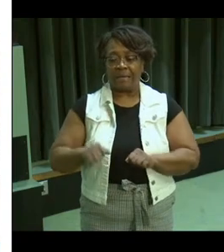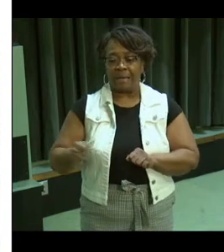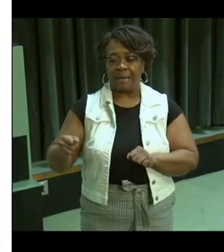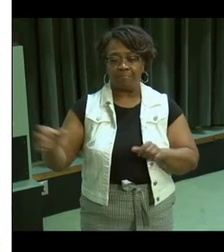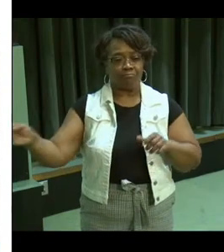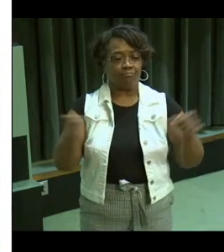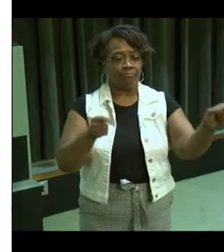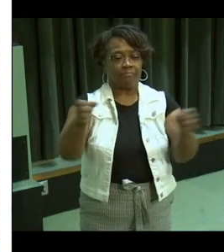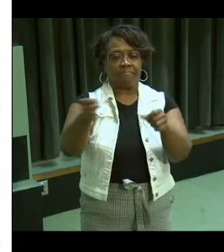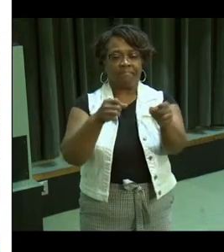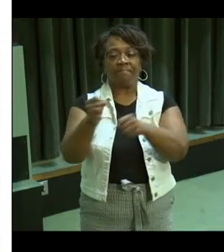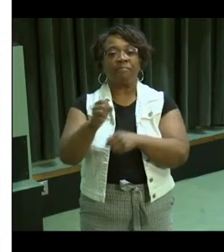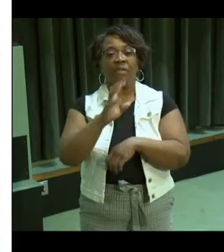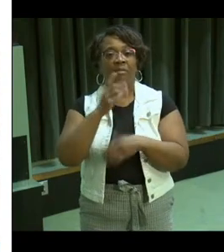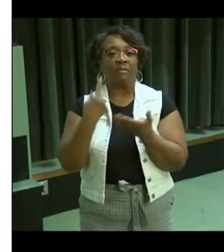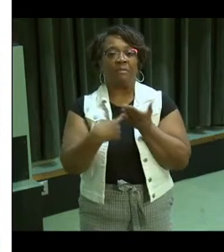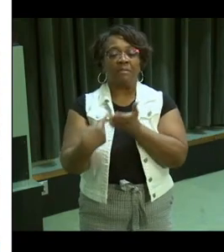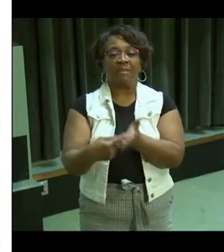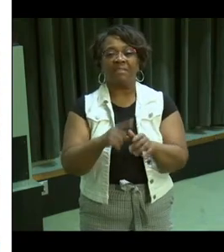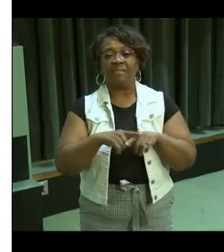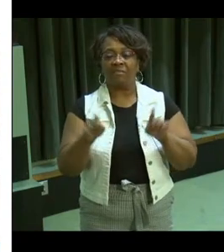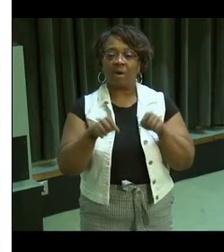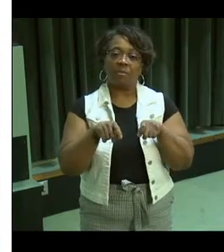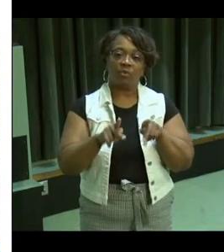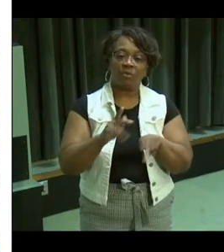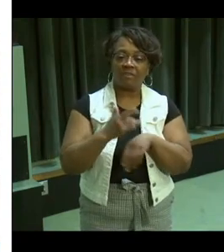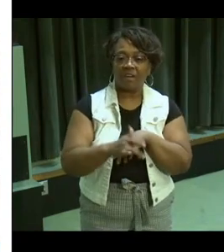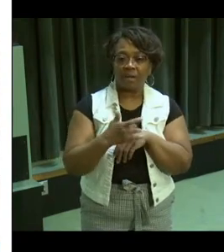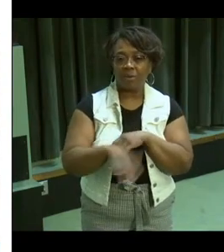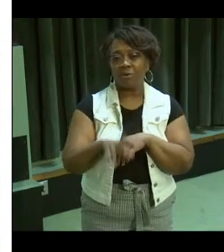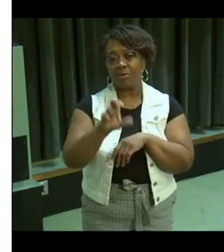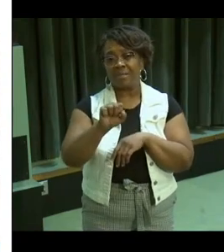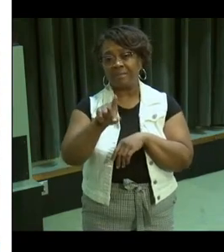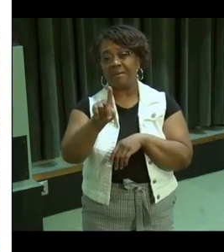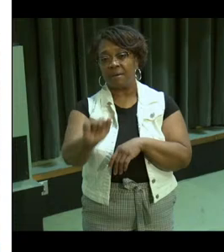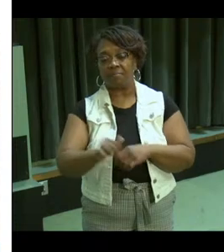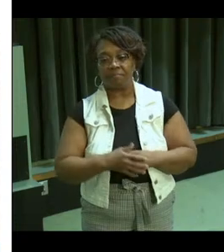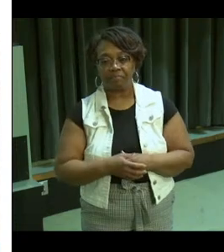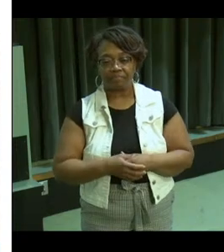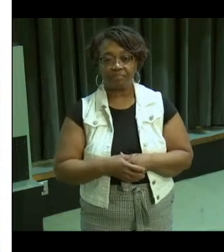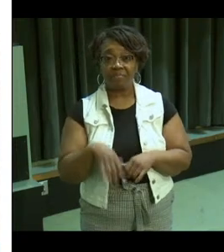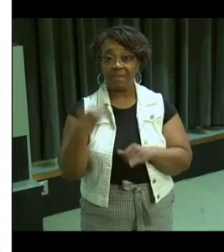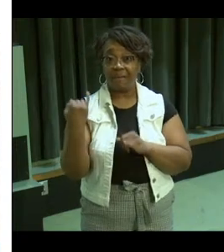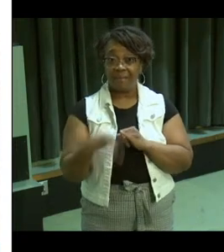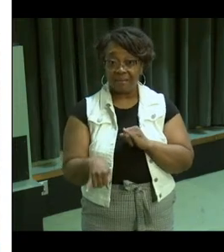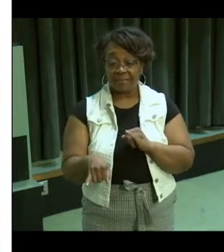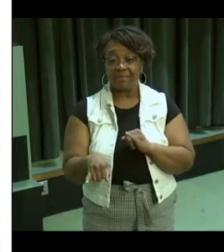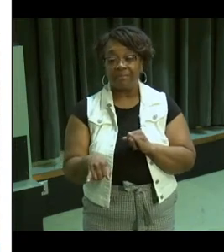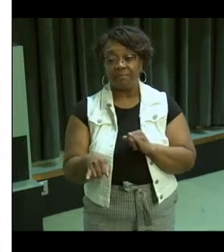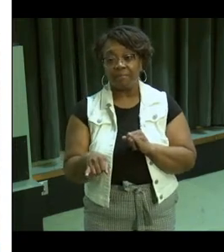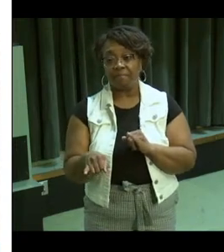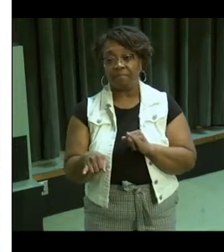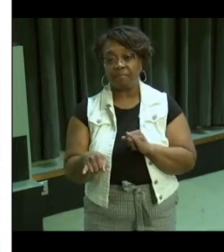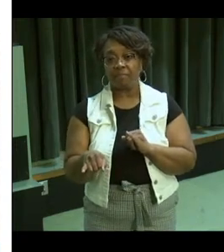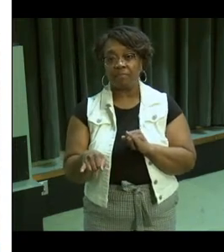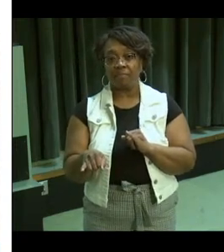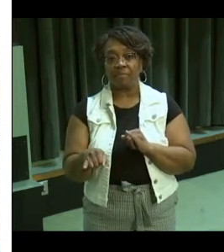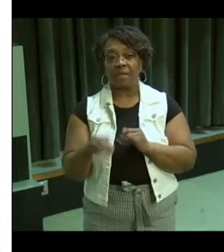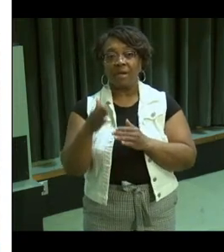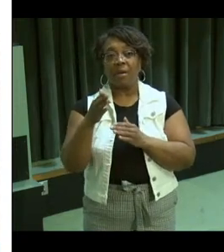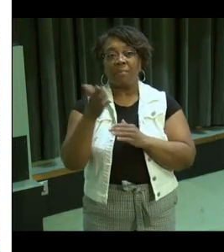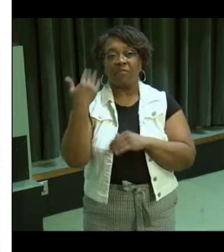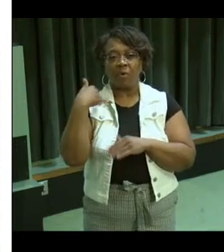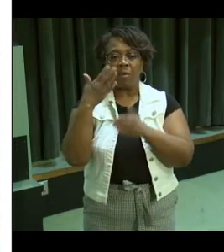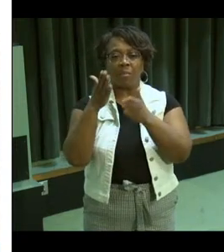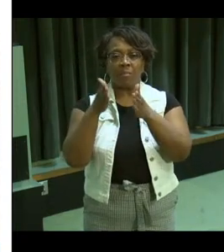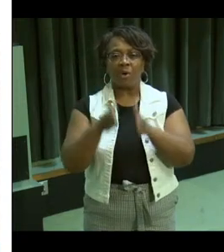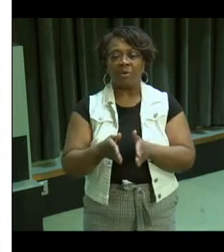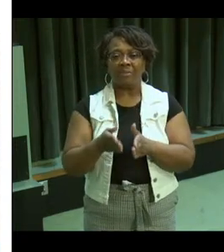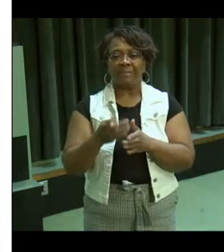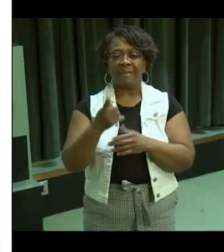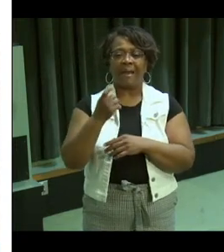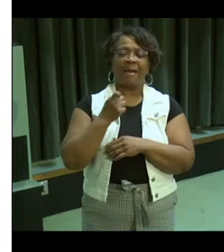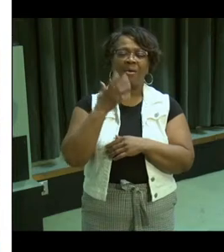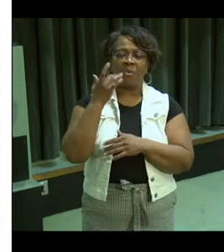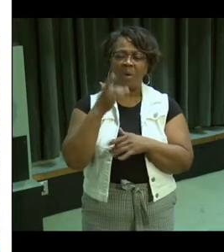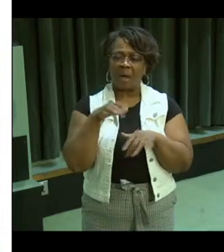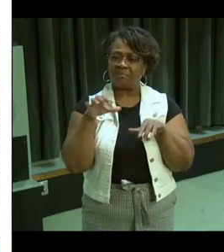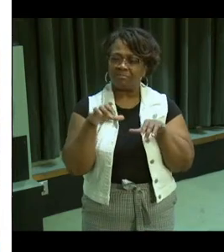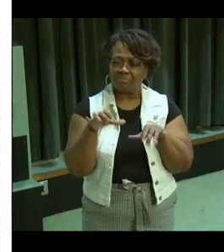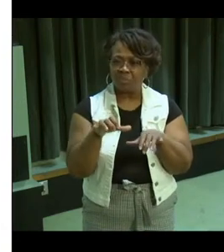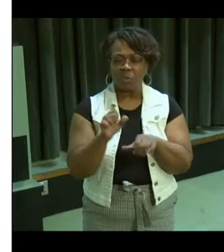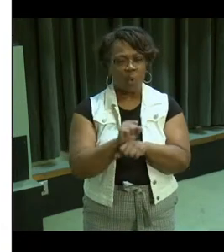USDA. And then lastly, we